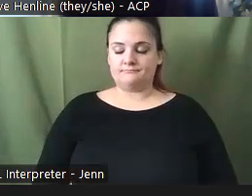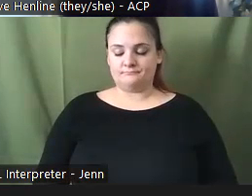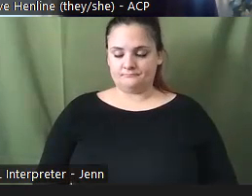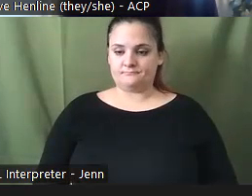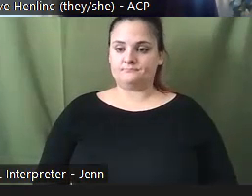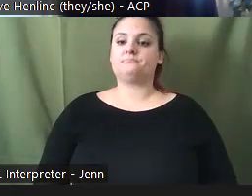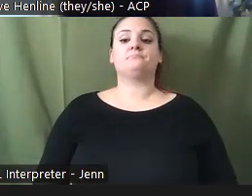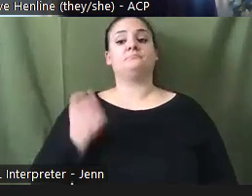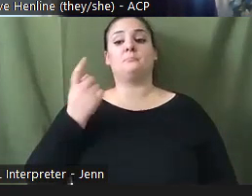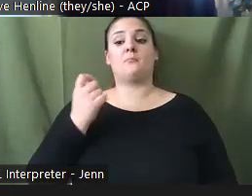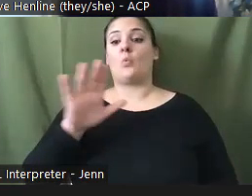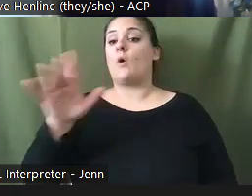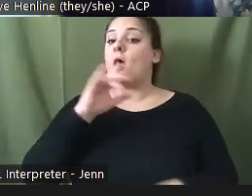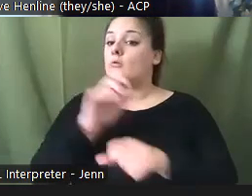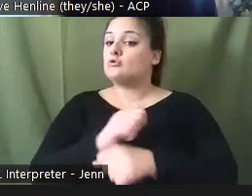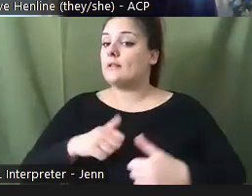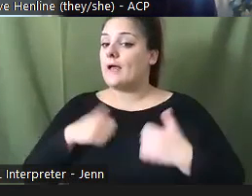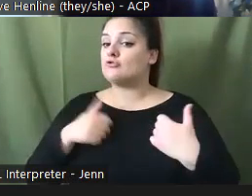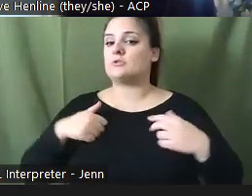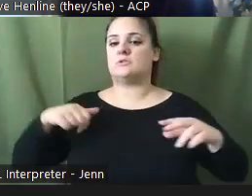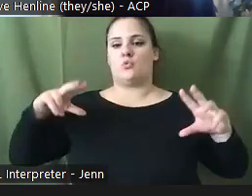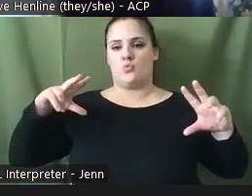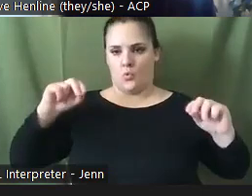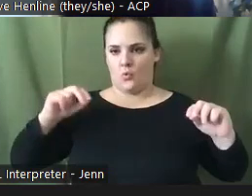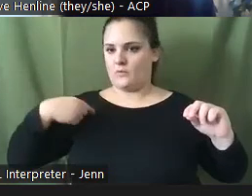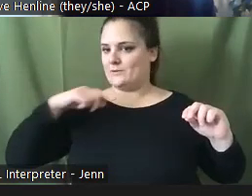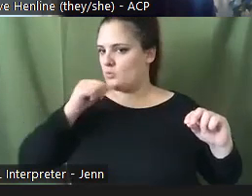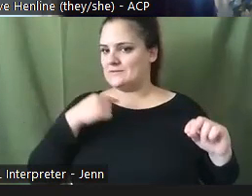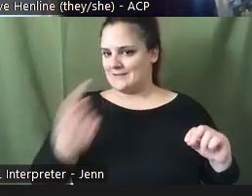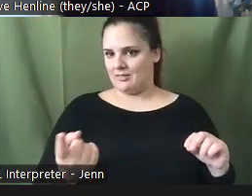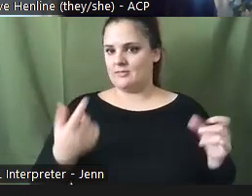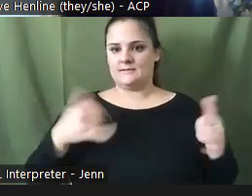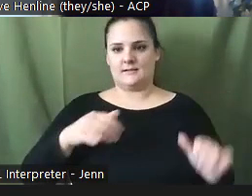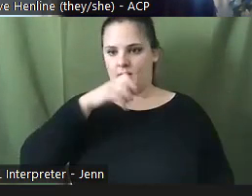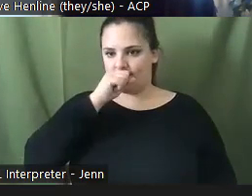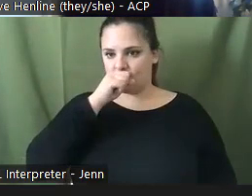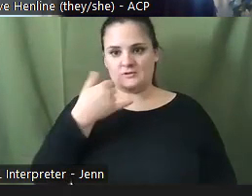share your actual address in those moments, so that is still confidential. We are just